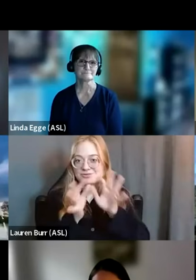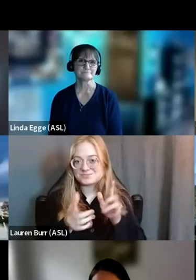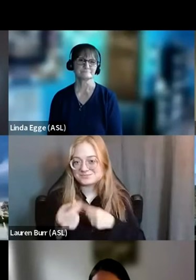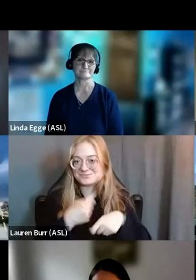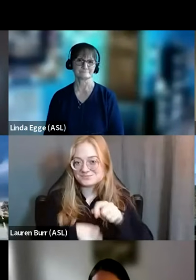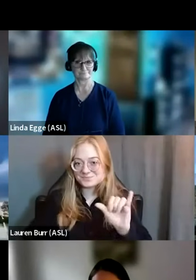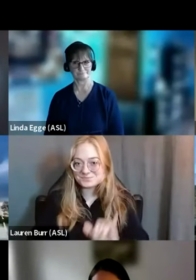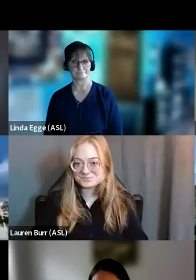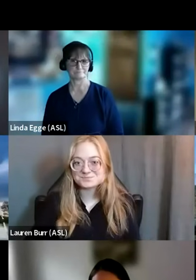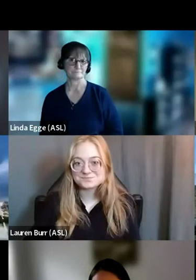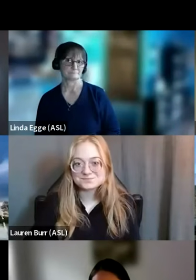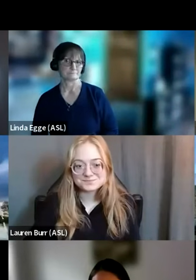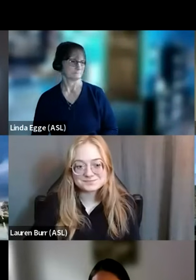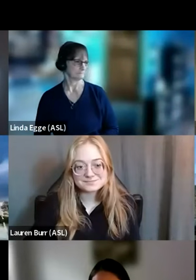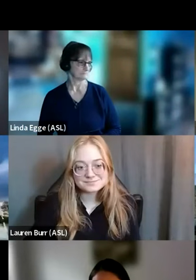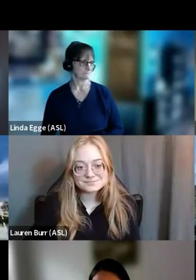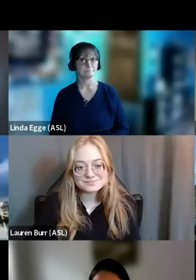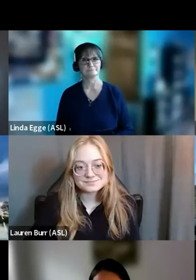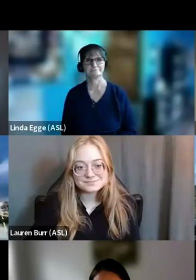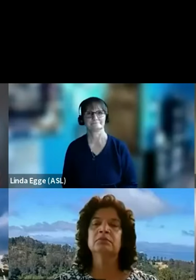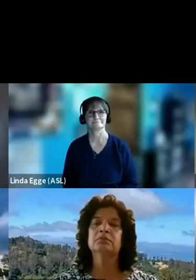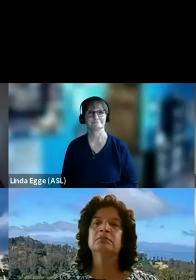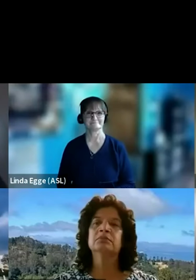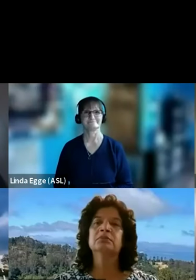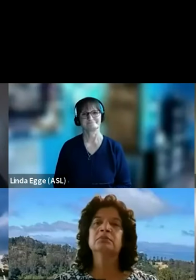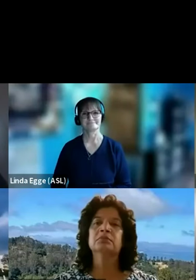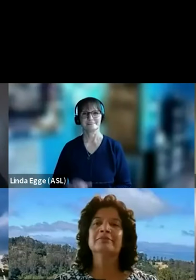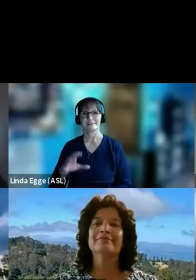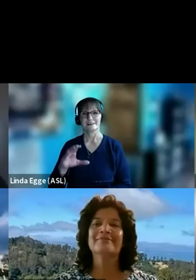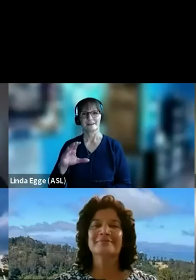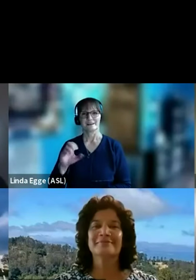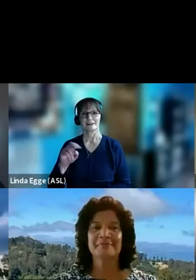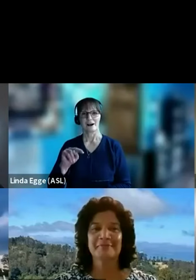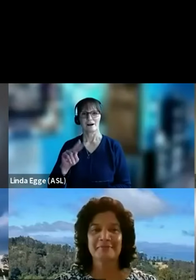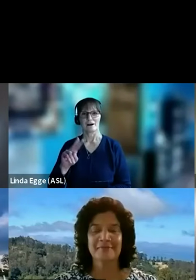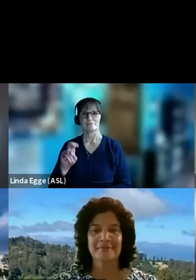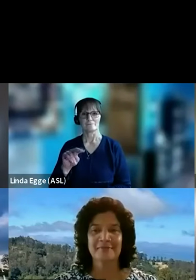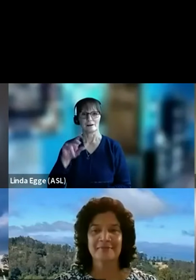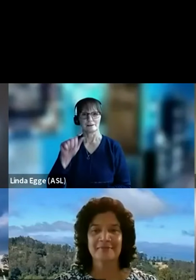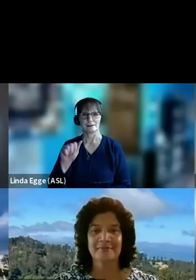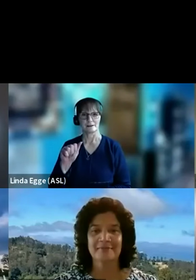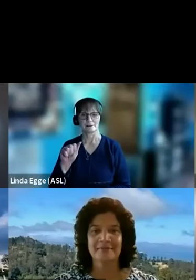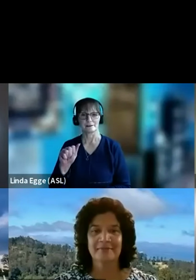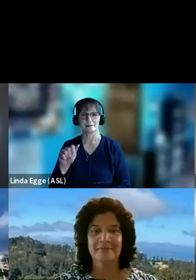I'm gonna first turn over to Kevonya, introduce yourself. Hi, my name is Kevonya Elzia.